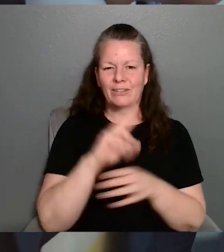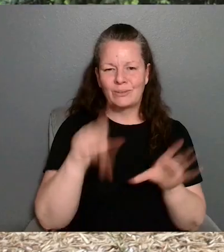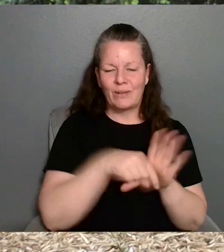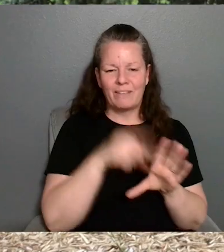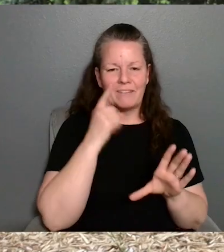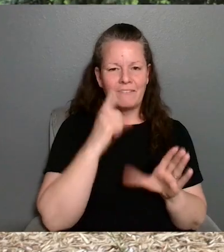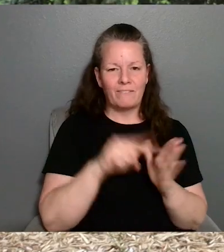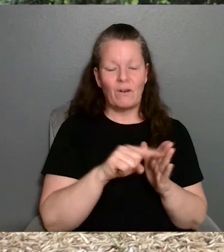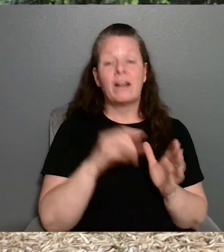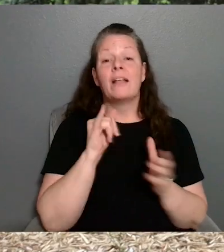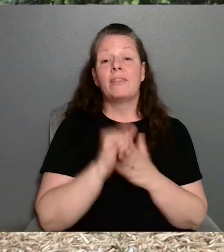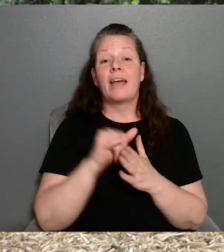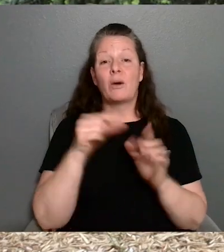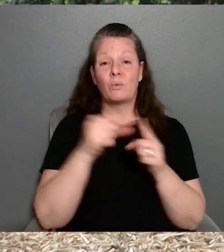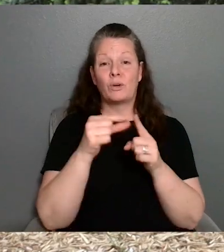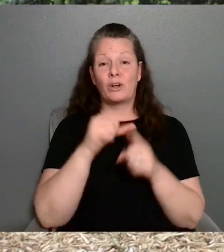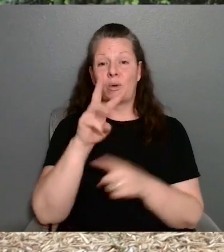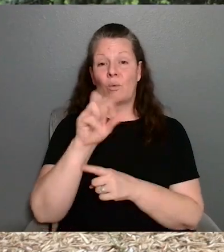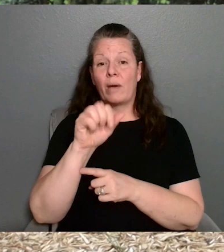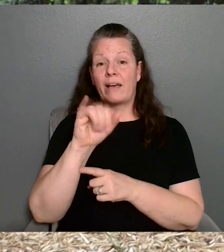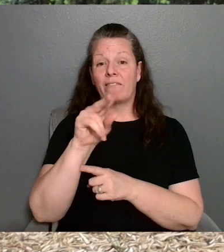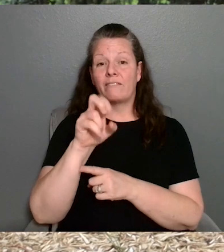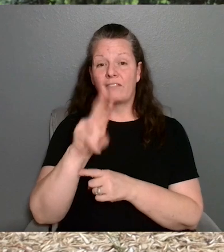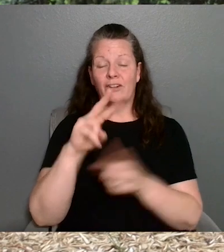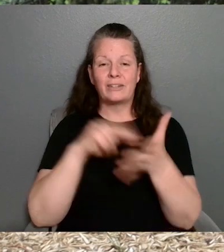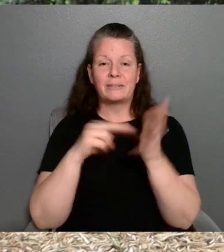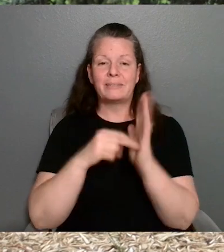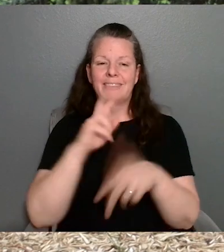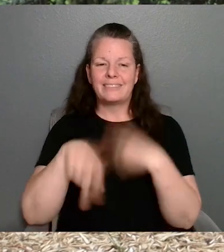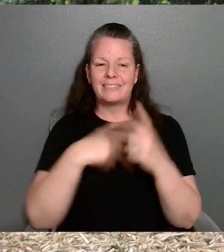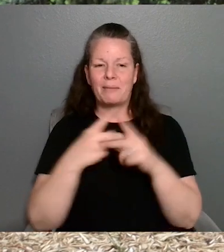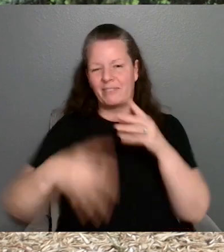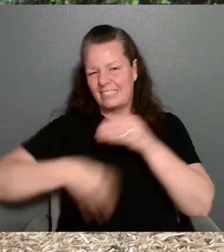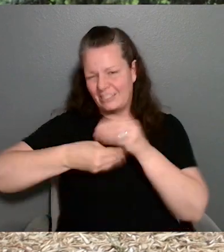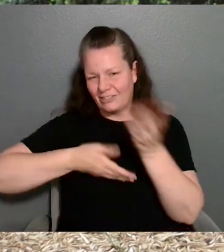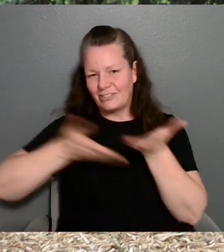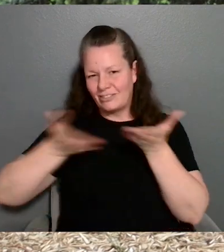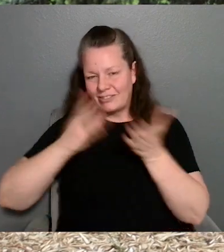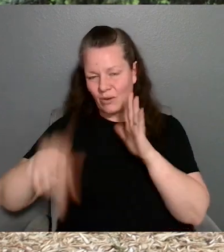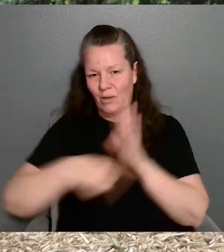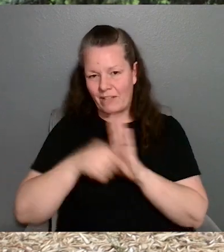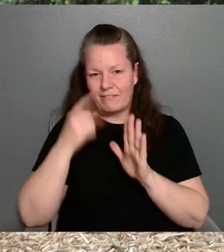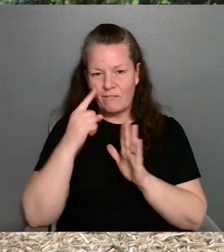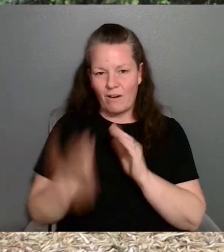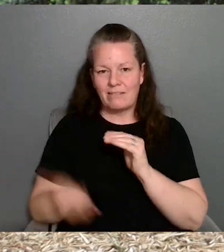In context, the term waiver simply means the type of additional services that you might qualify for